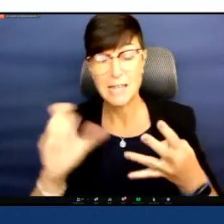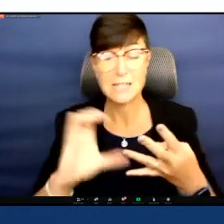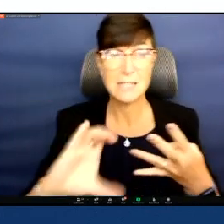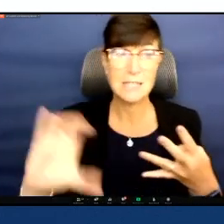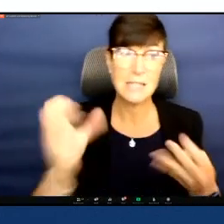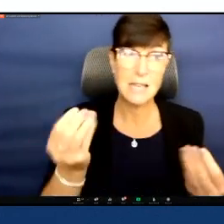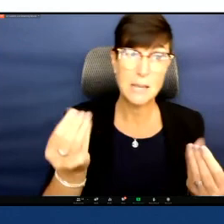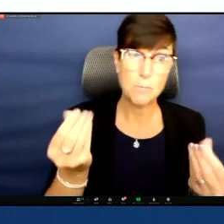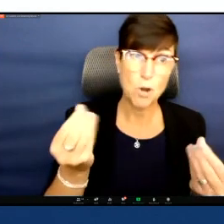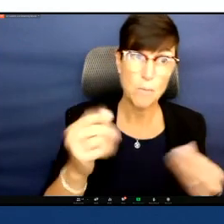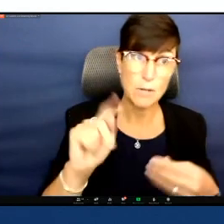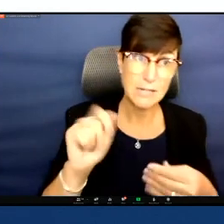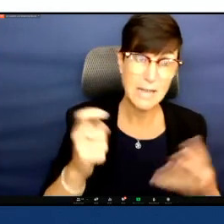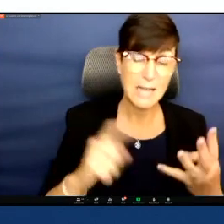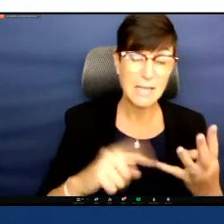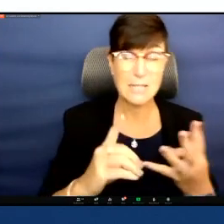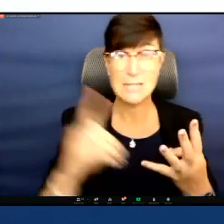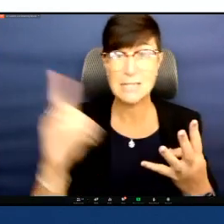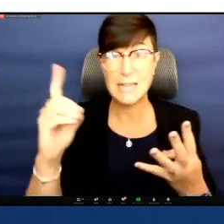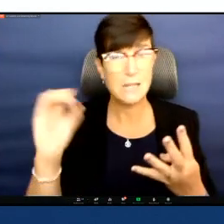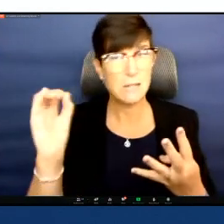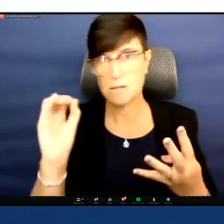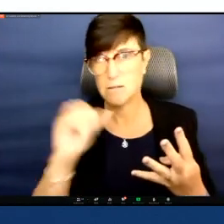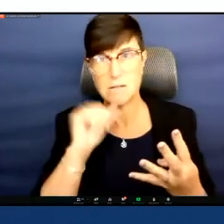And the polling is now open.